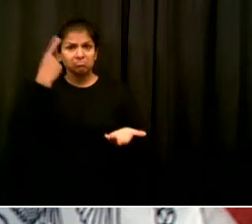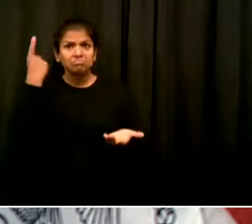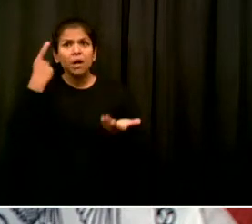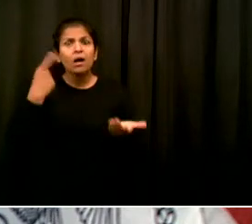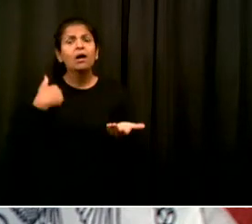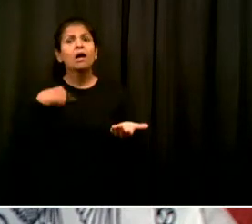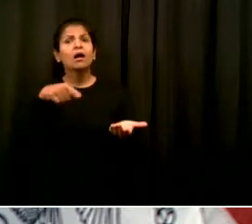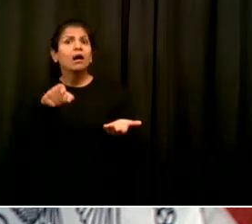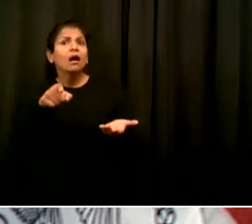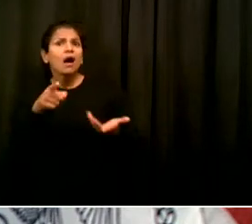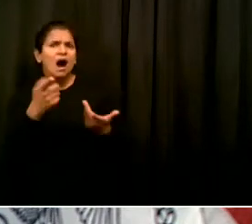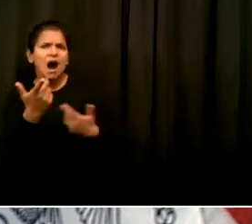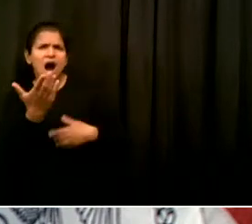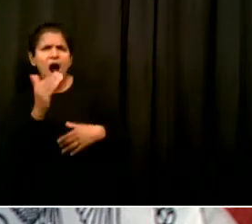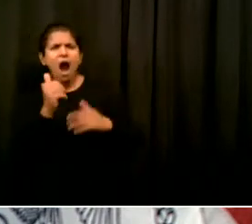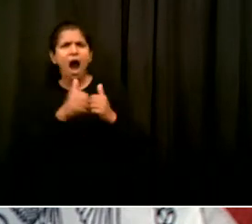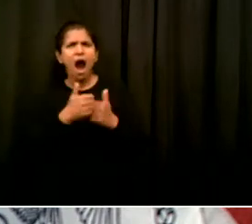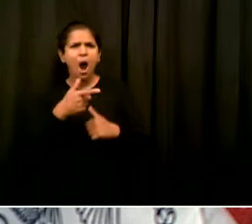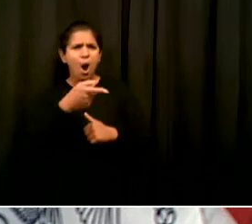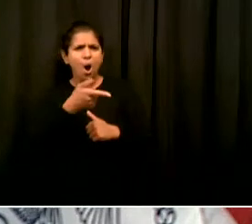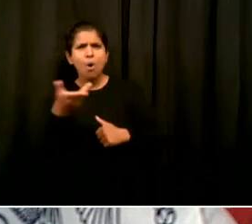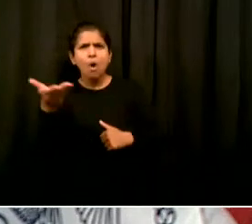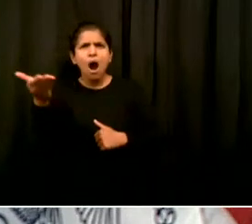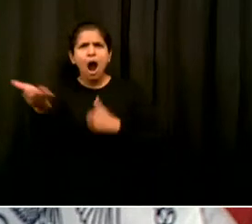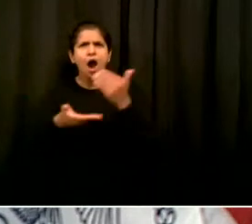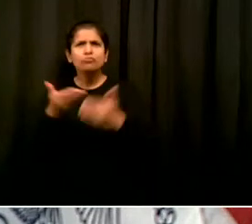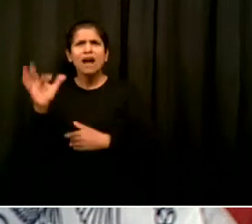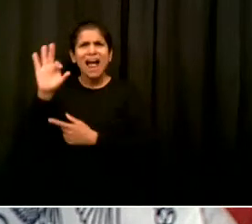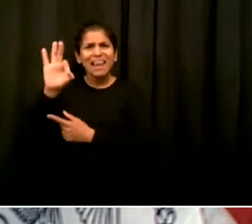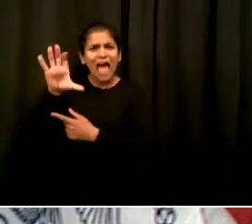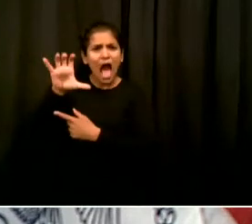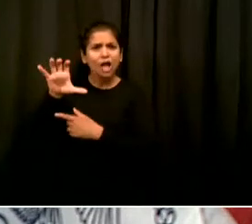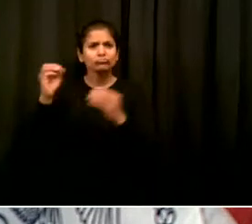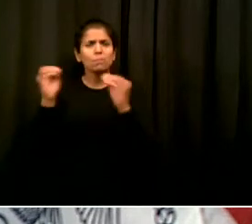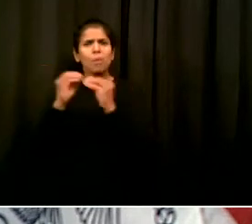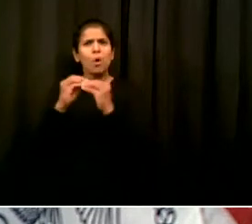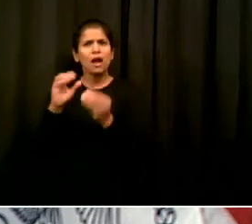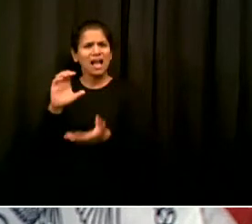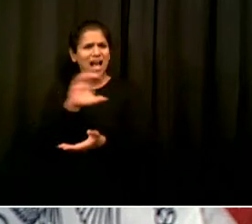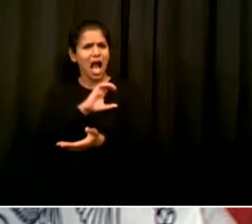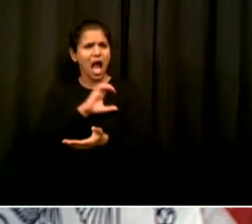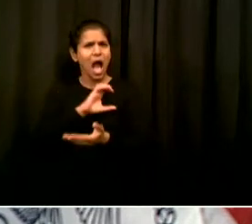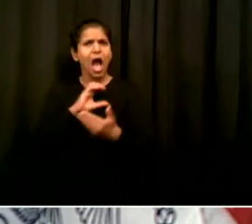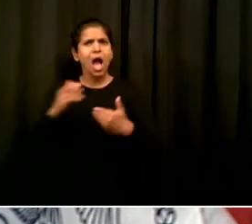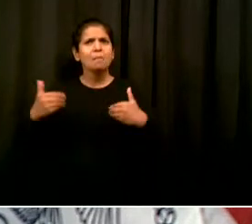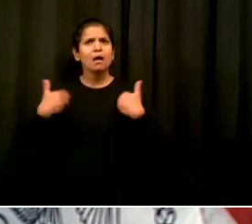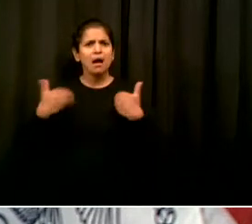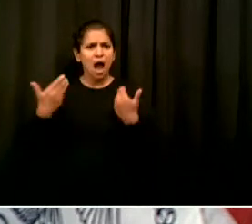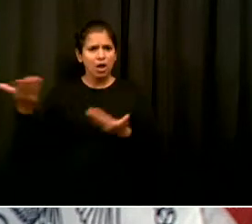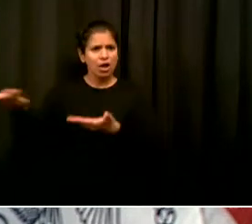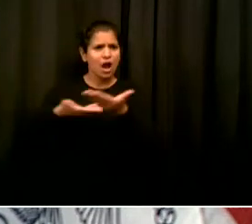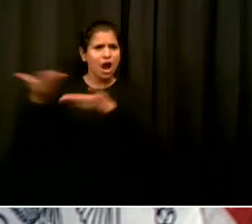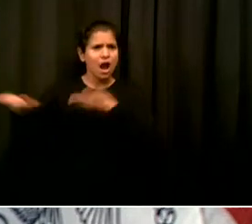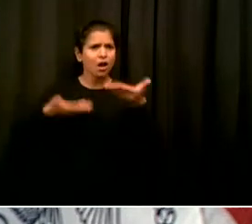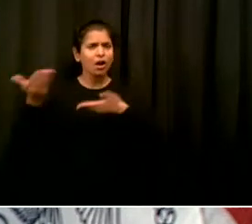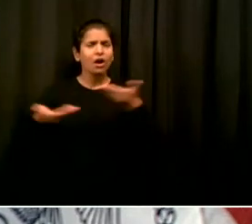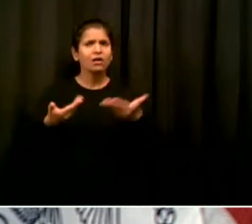BUDGETTY AR STANDPOINT, YOU THINK IT MAKE SENSE TO HIRE AN ADDDIITONAL 900